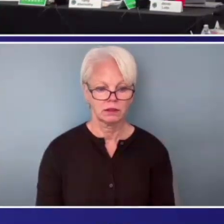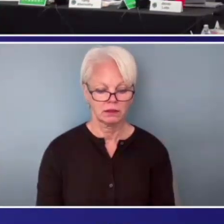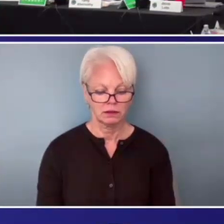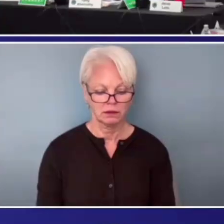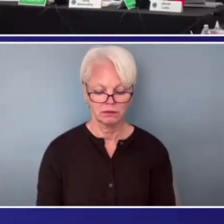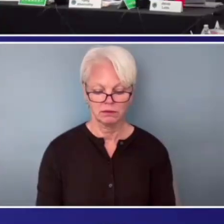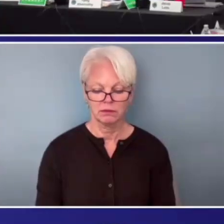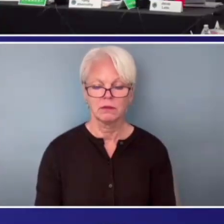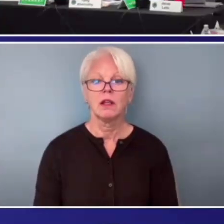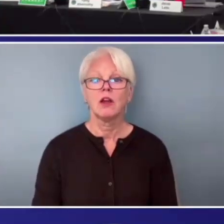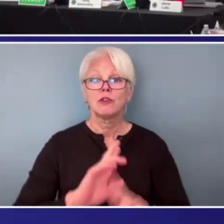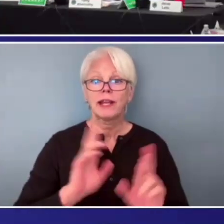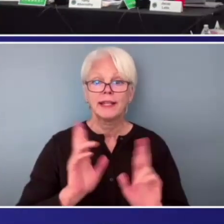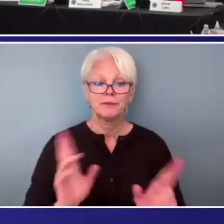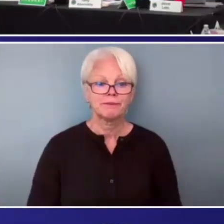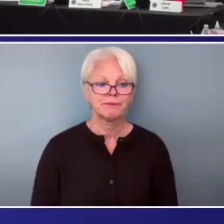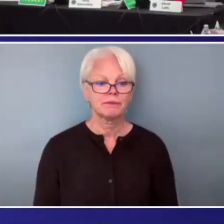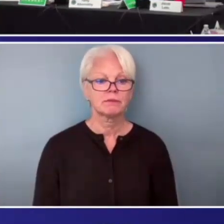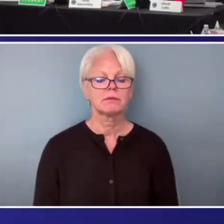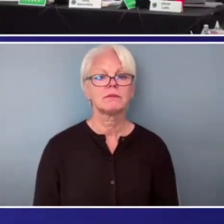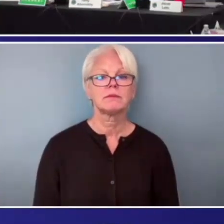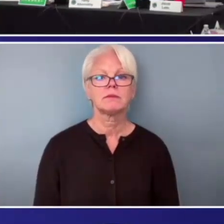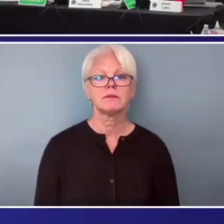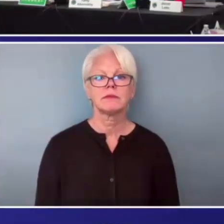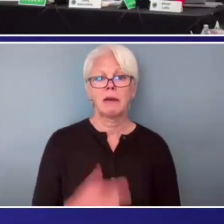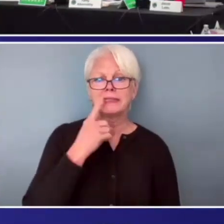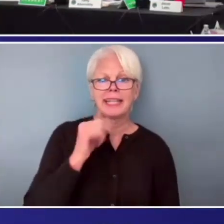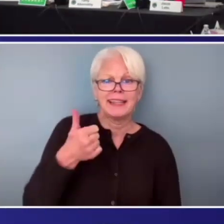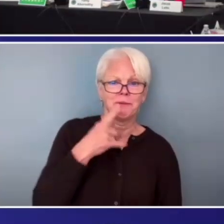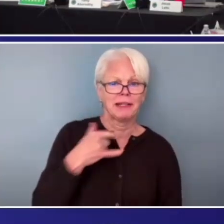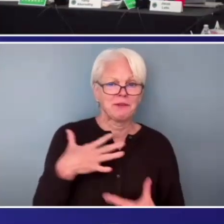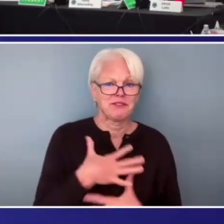Everybody ready? I'd say thumbs up, but I'm afraid to. Alright,